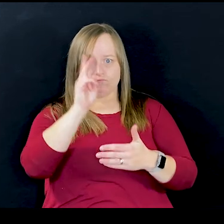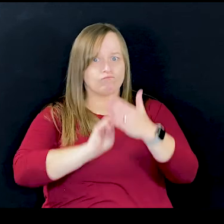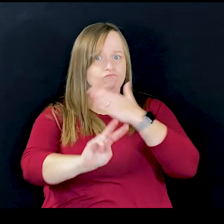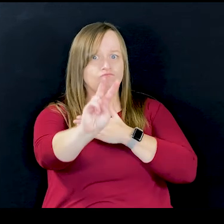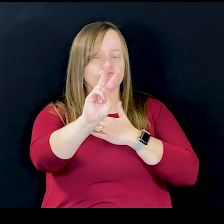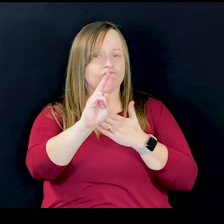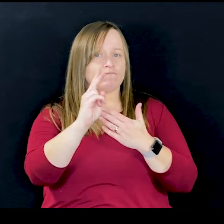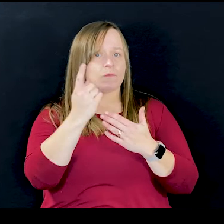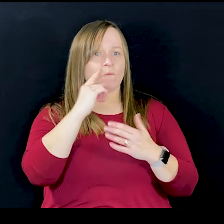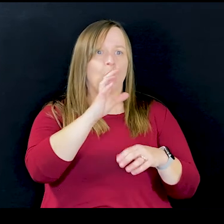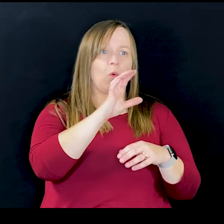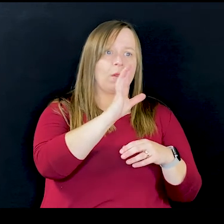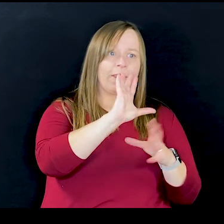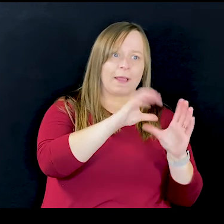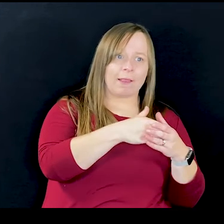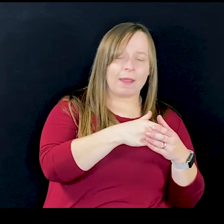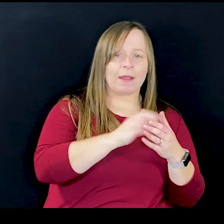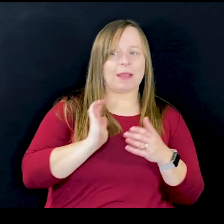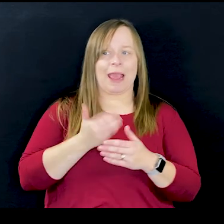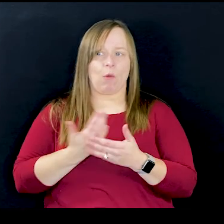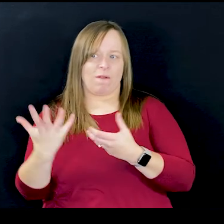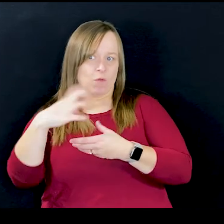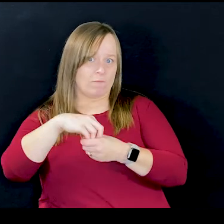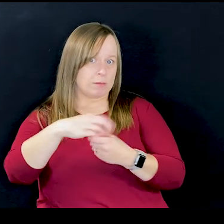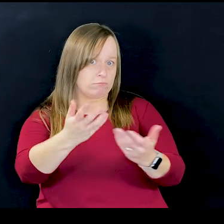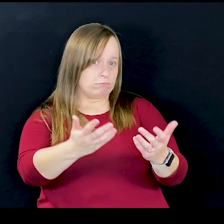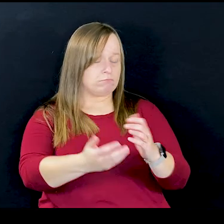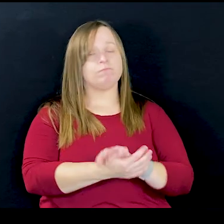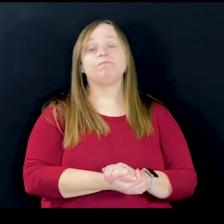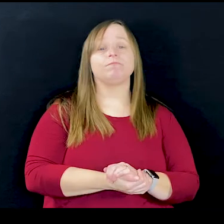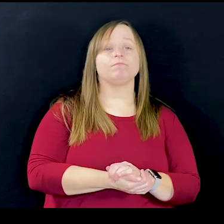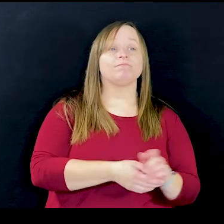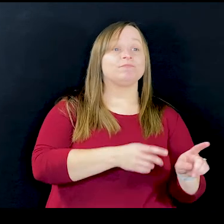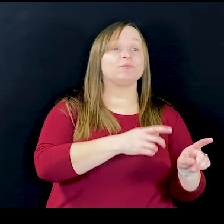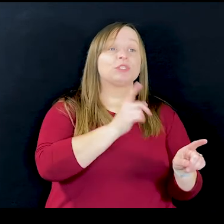the future looks like for the clinic and for our involvement. Yeah, sure.